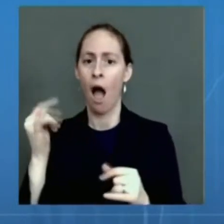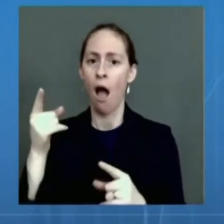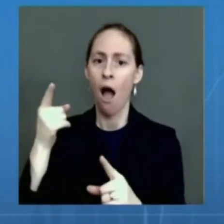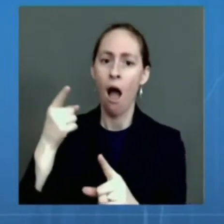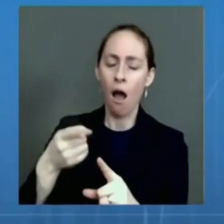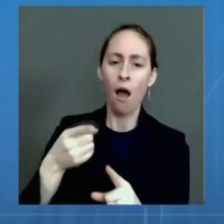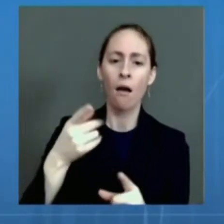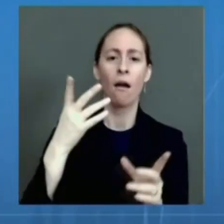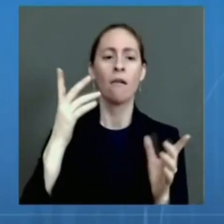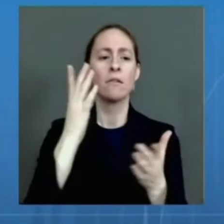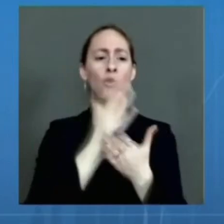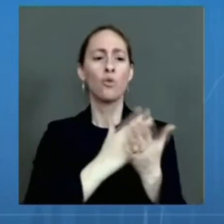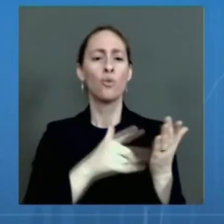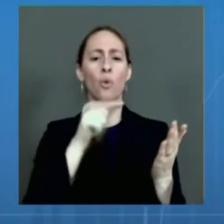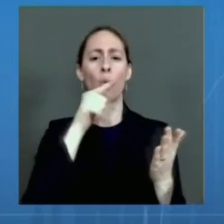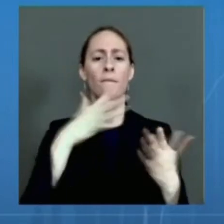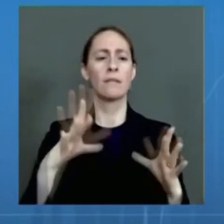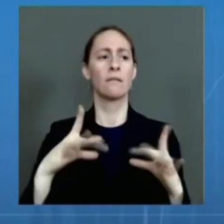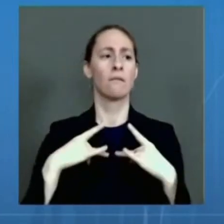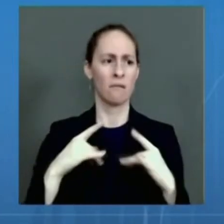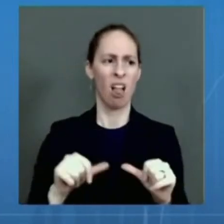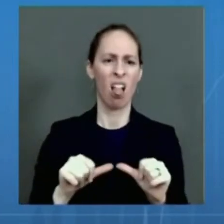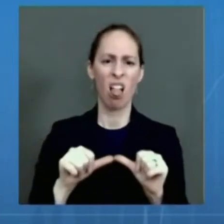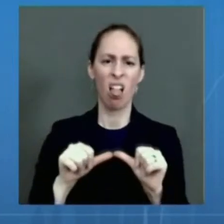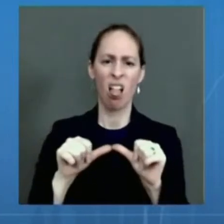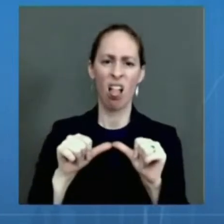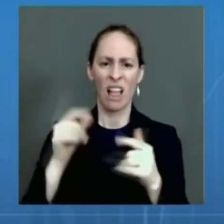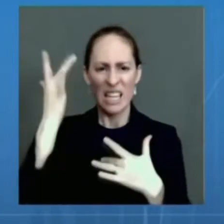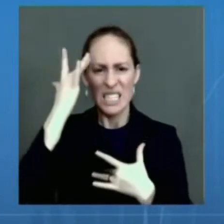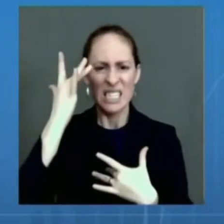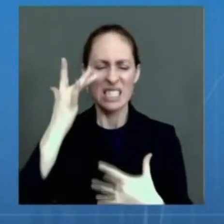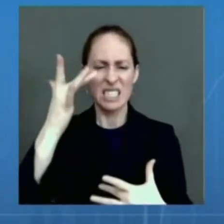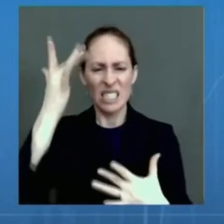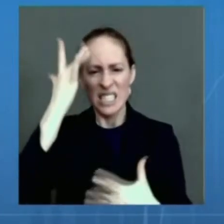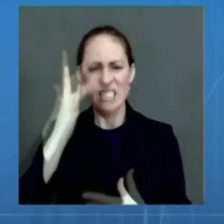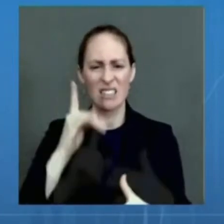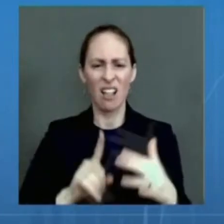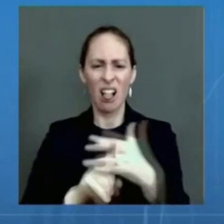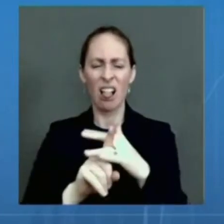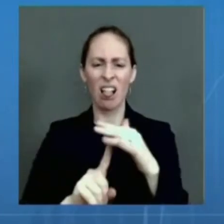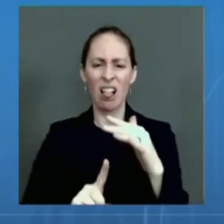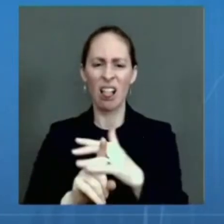COVID? WE'VE SEEN NEW DATA THAT ROUGHLY 30 TO 40% OF ANYONE WHO